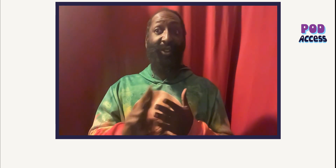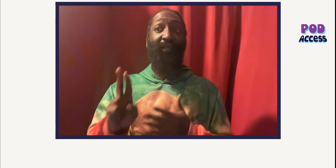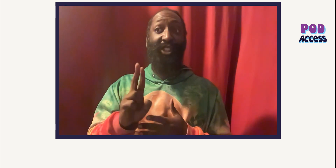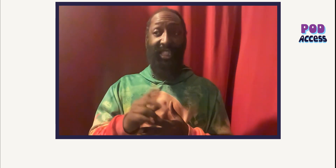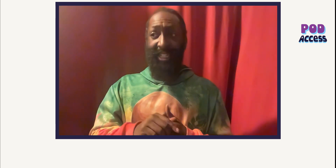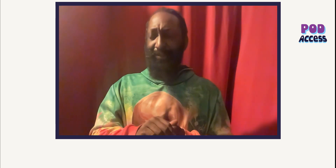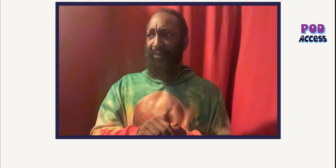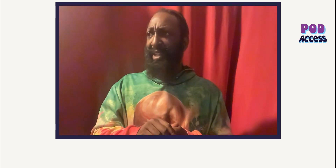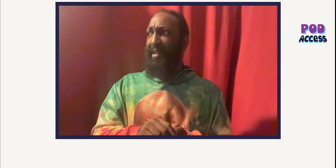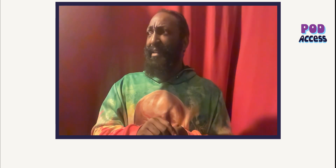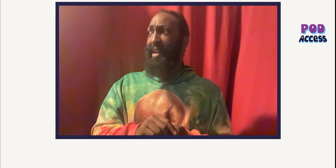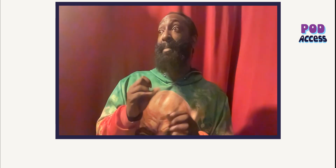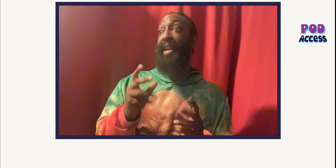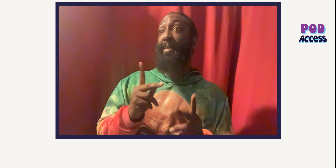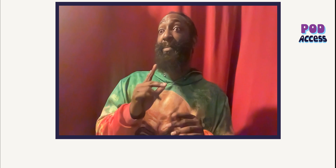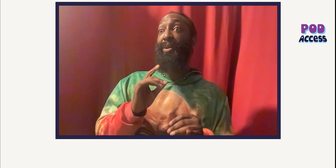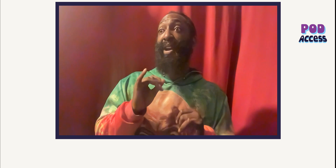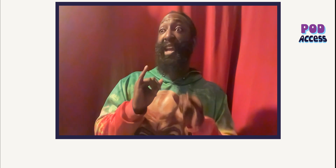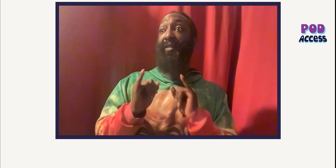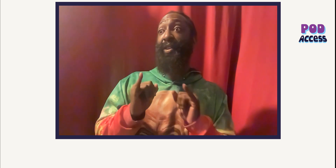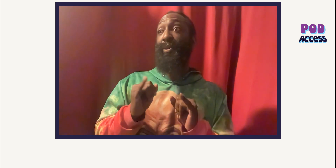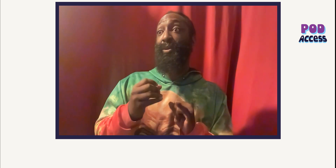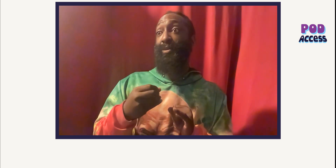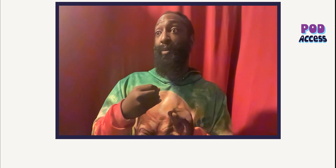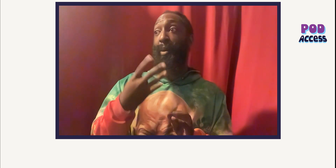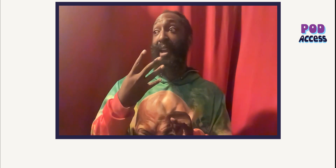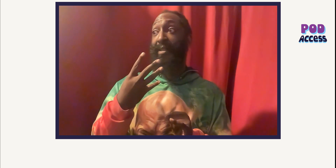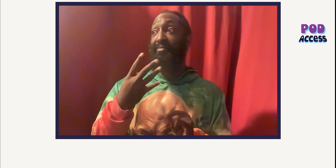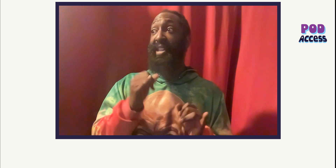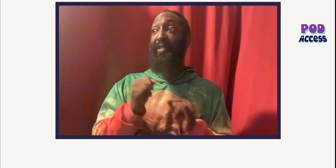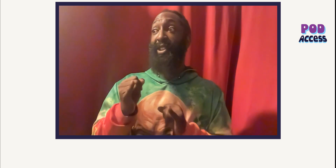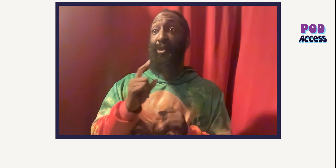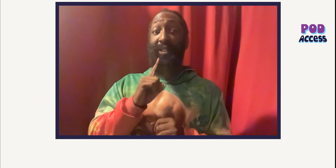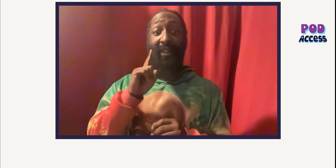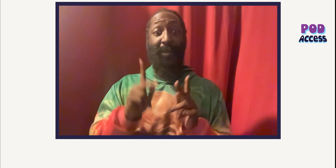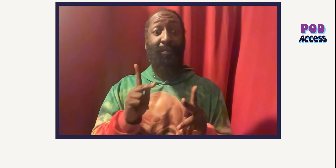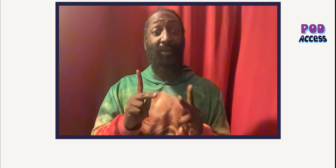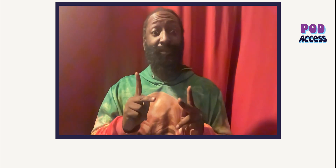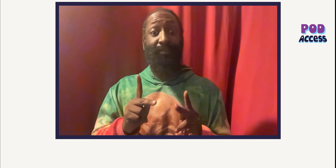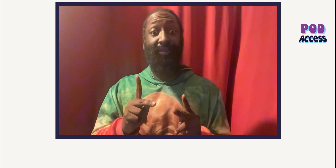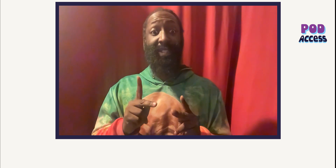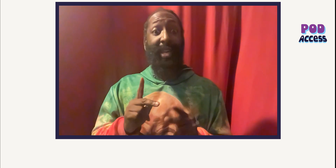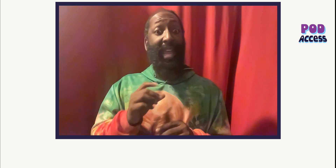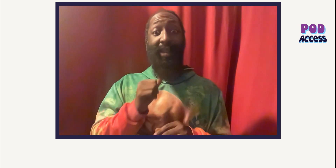from a university. Many people interviewed white individual Deaf people